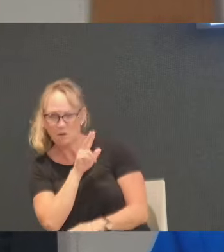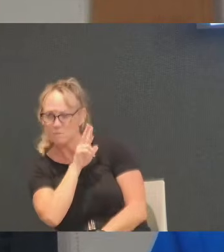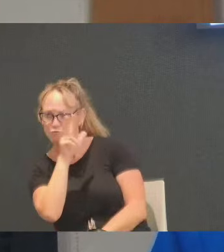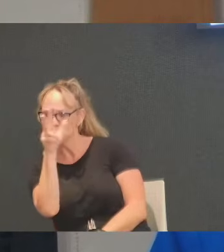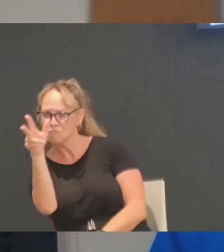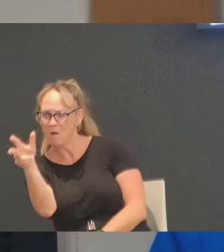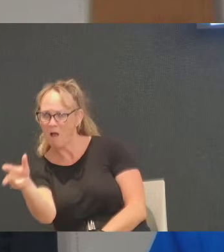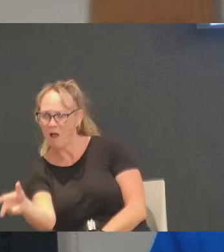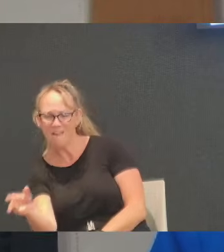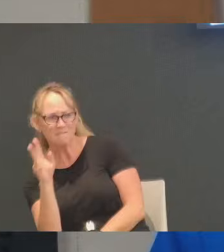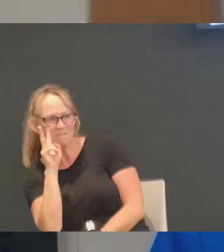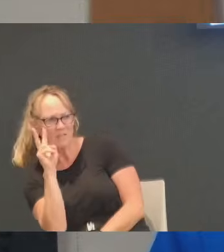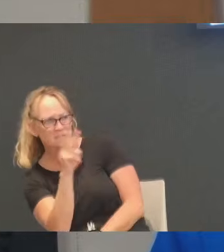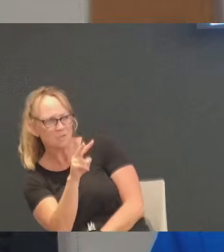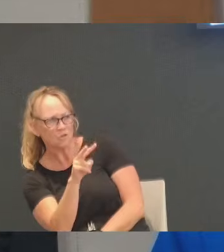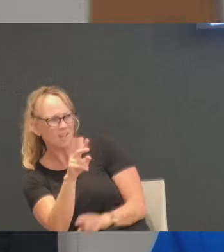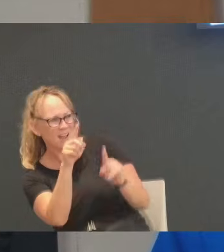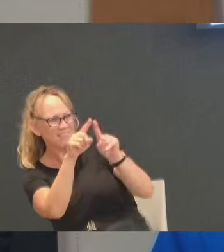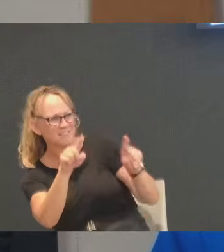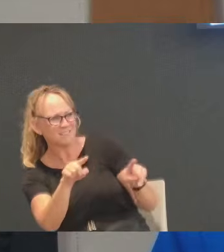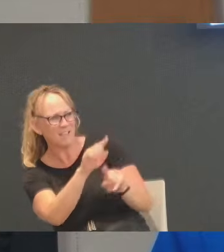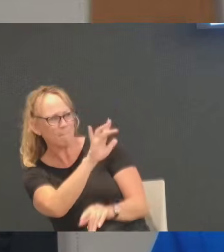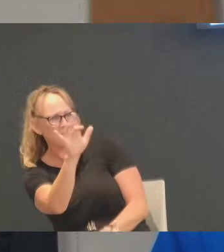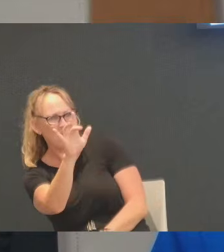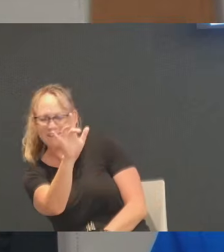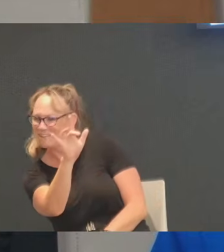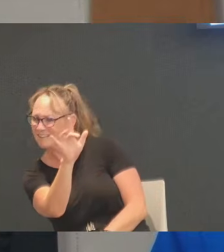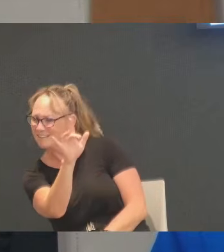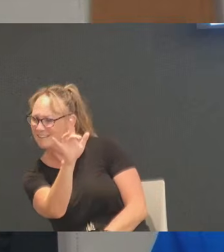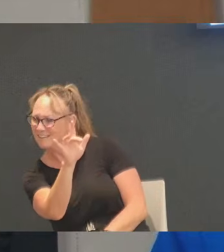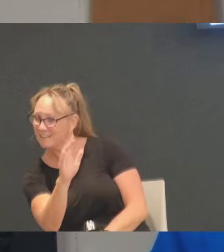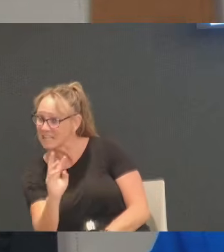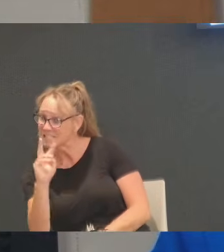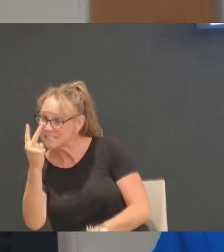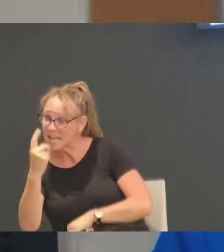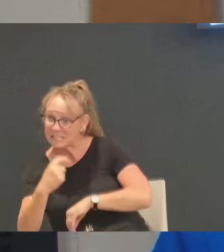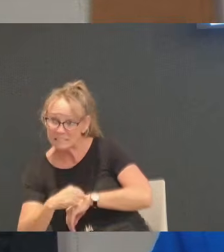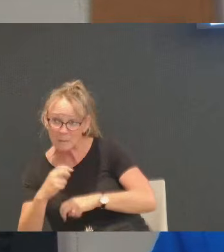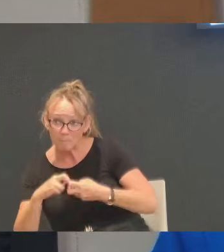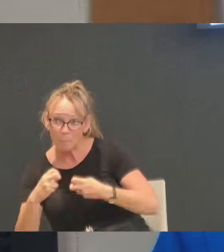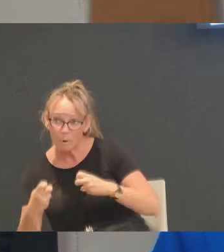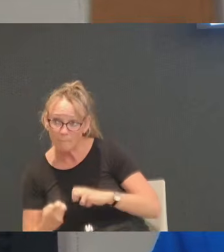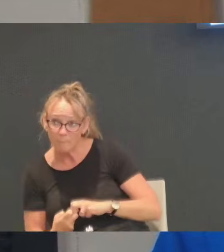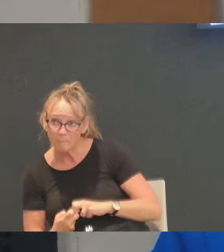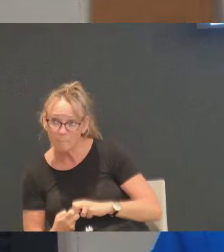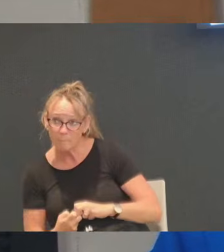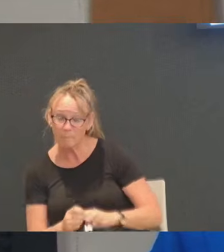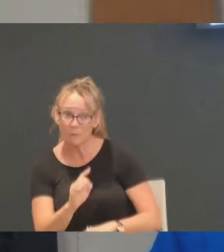way these signs are blank and it's the second time we had problems. The first time we had problems.